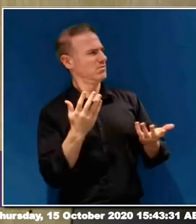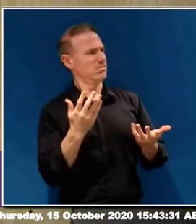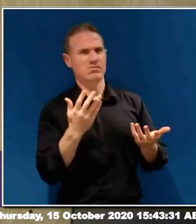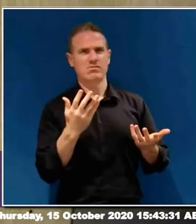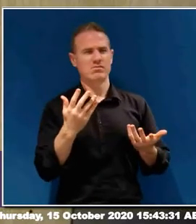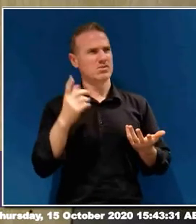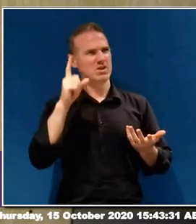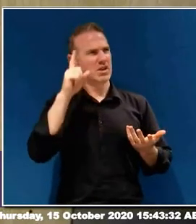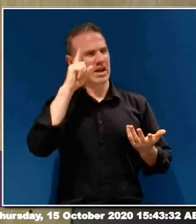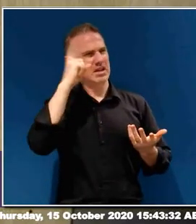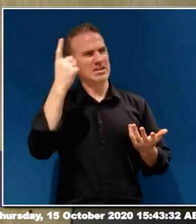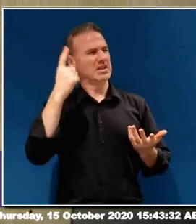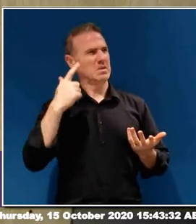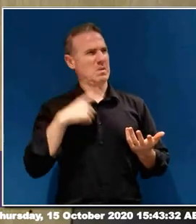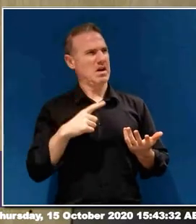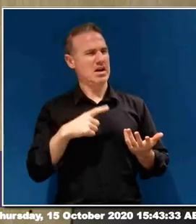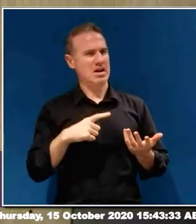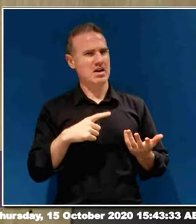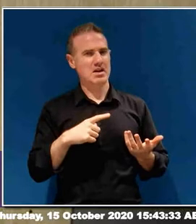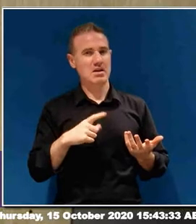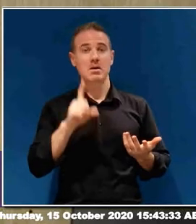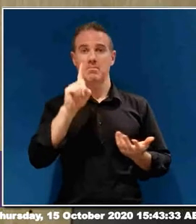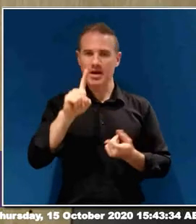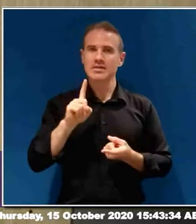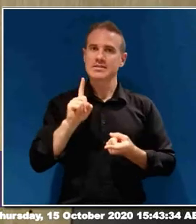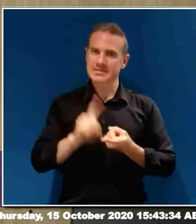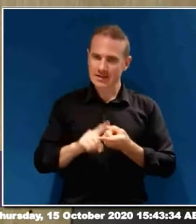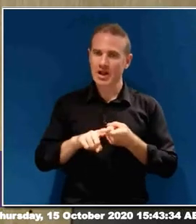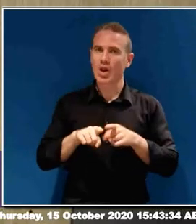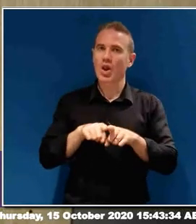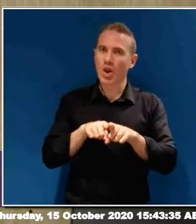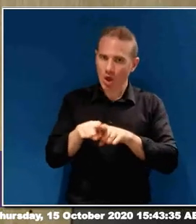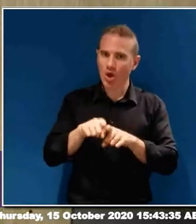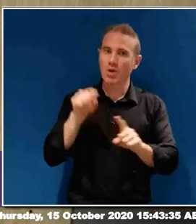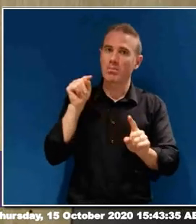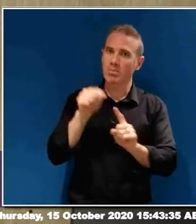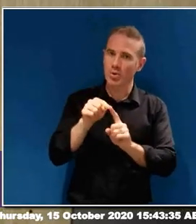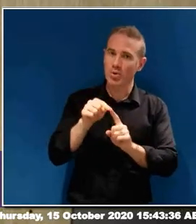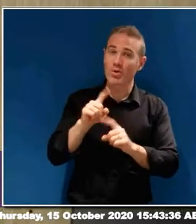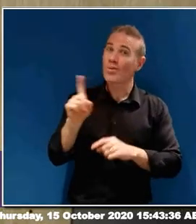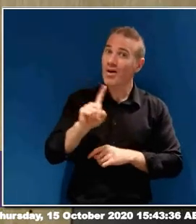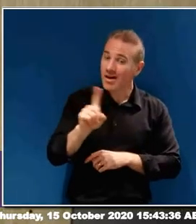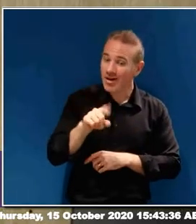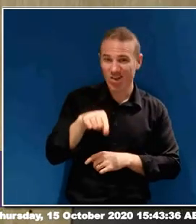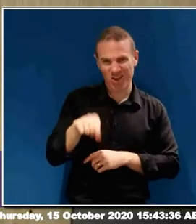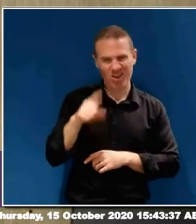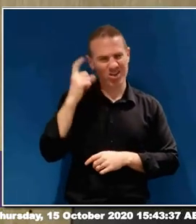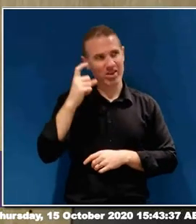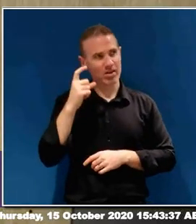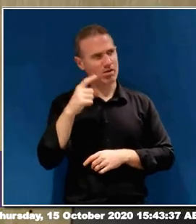from it which is, "Hey, if I do this, I might get to get out of that."